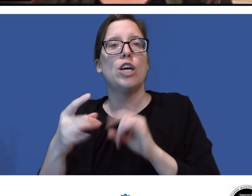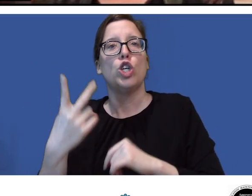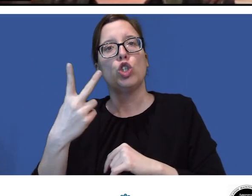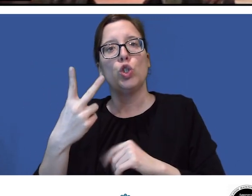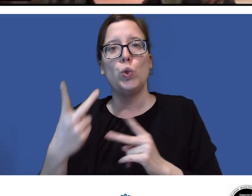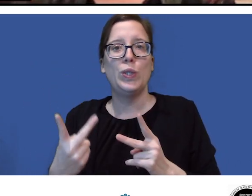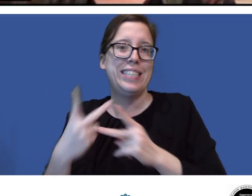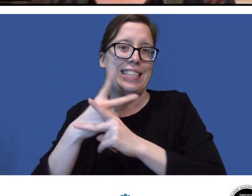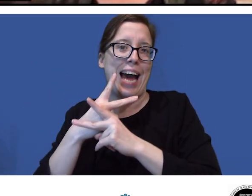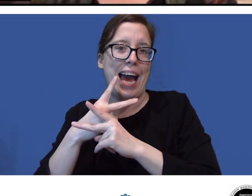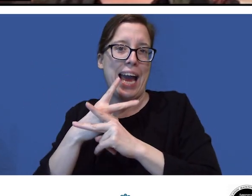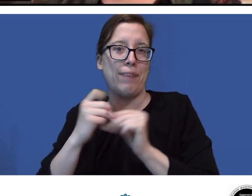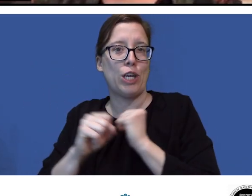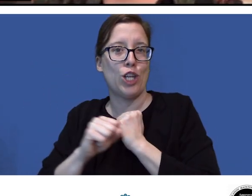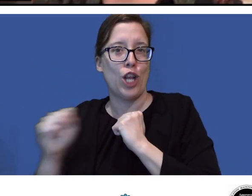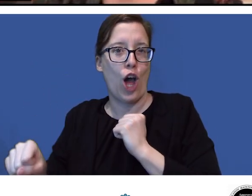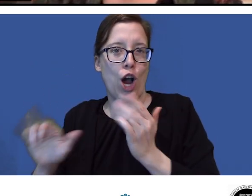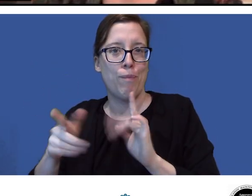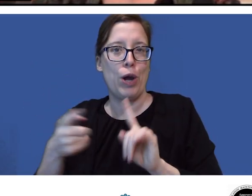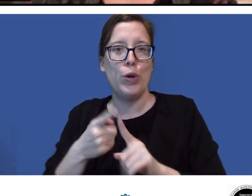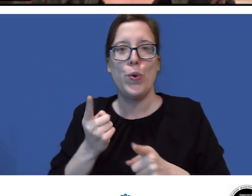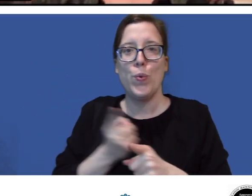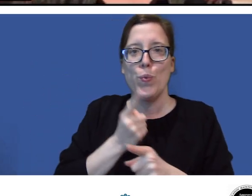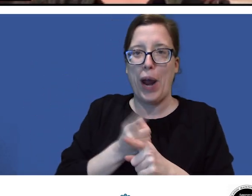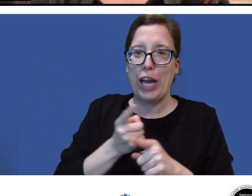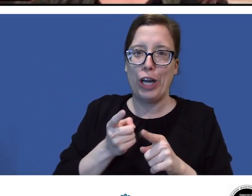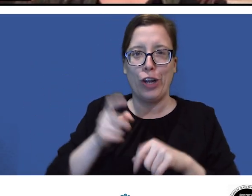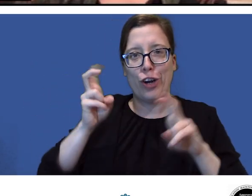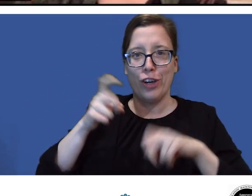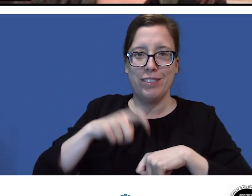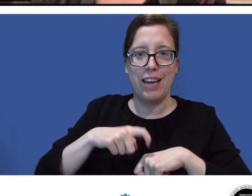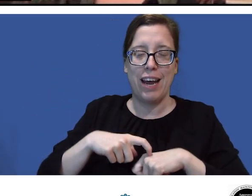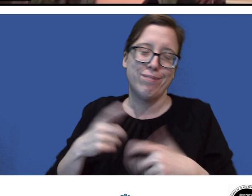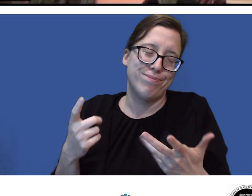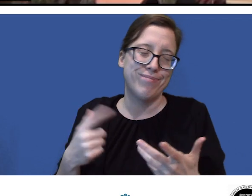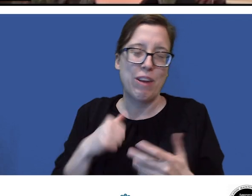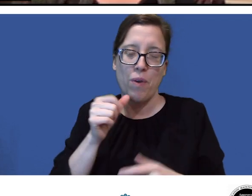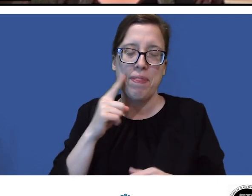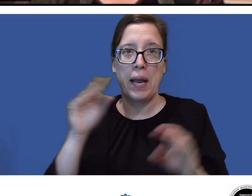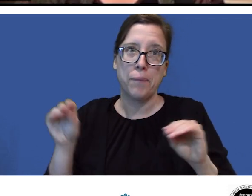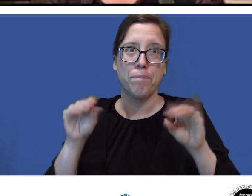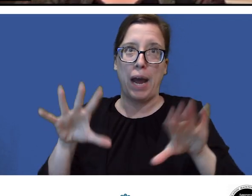there's a magic number, but the kids do perceive time differently.